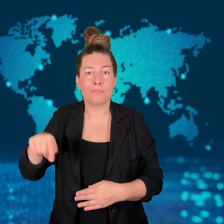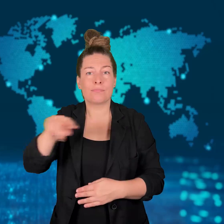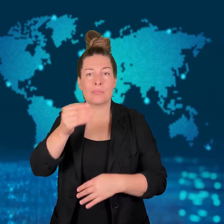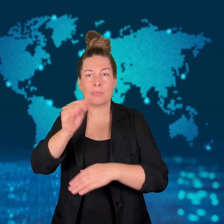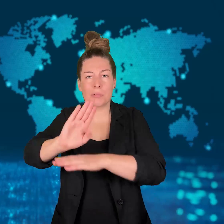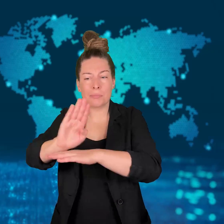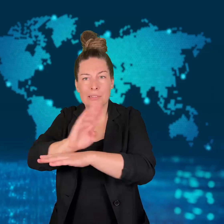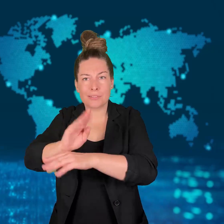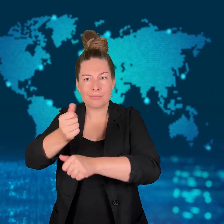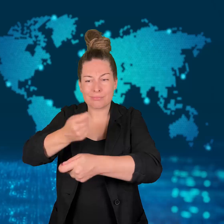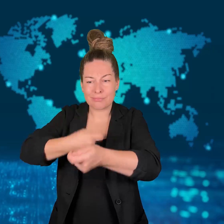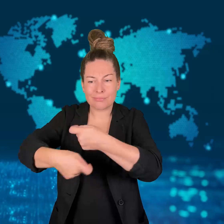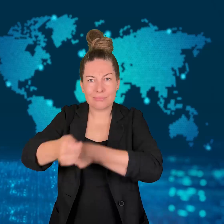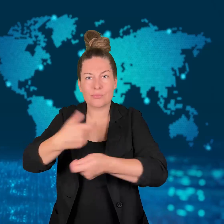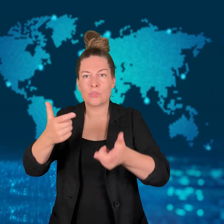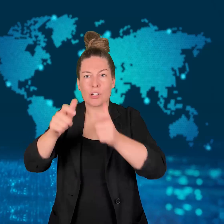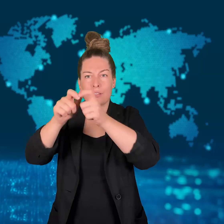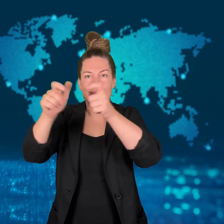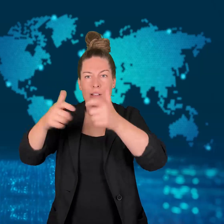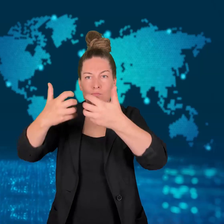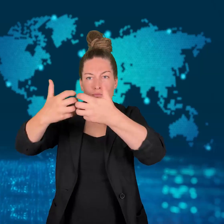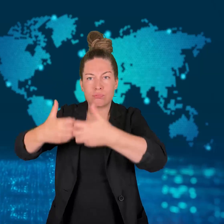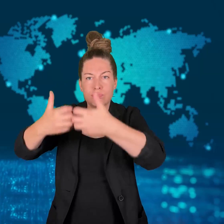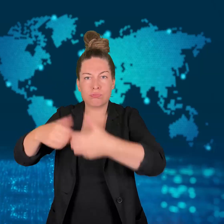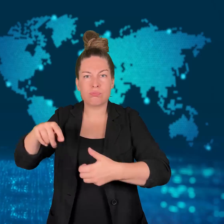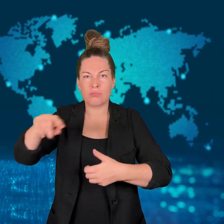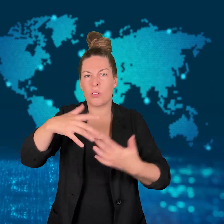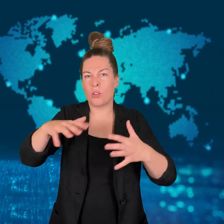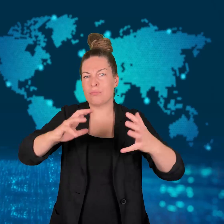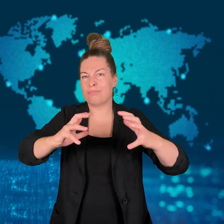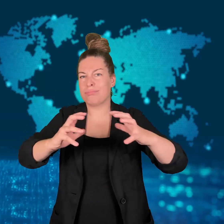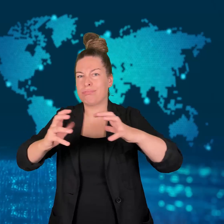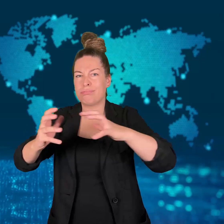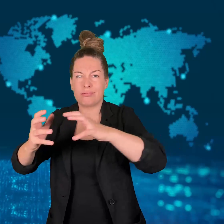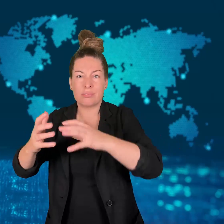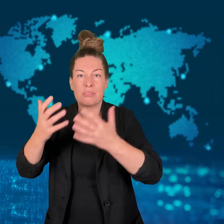Several factories were blown apart.